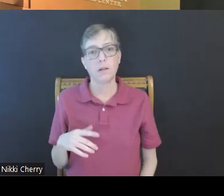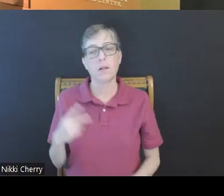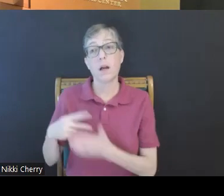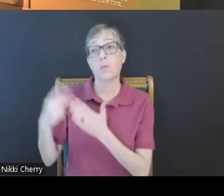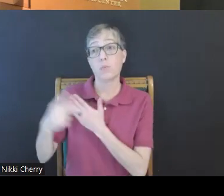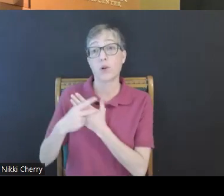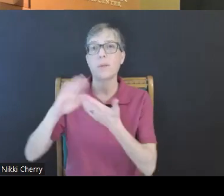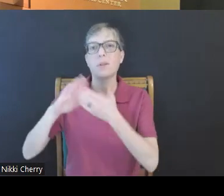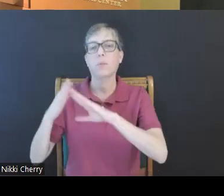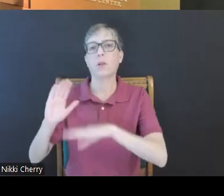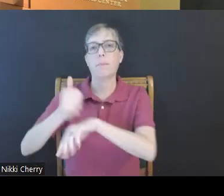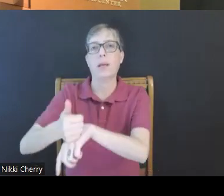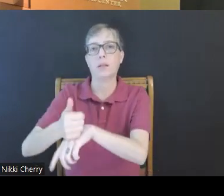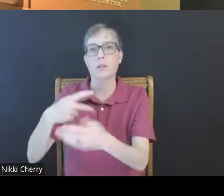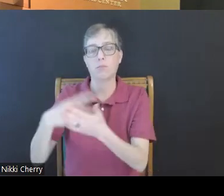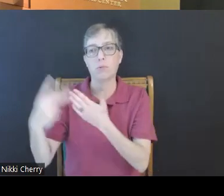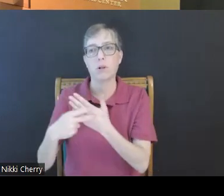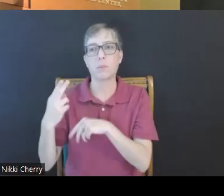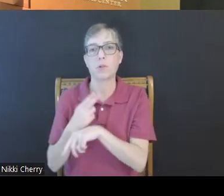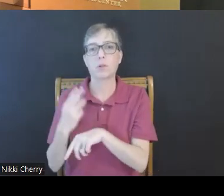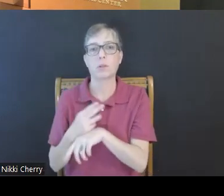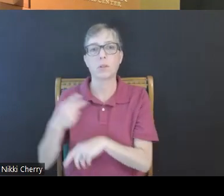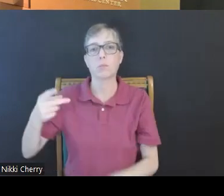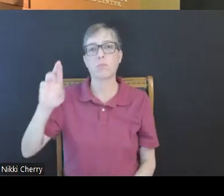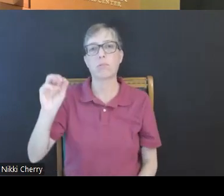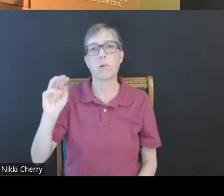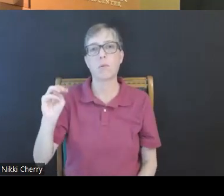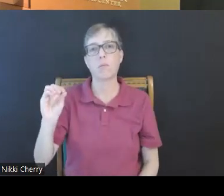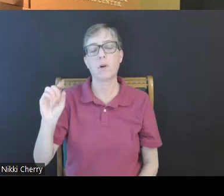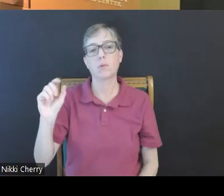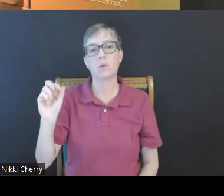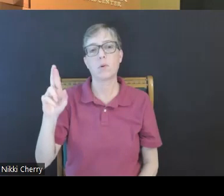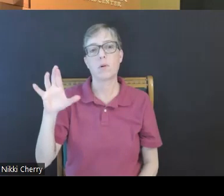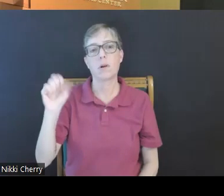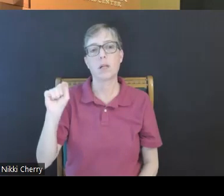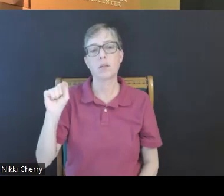program that uses promotoras community health workers with a high school level education uh